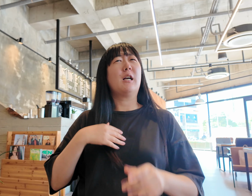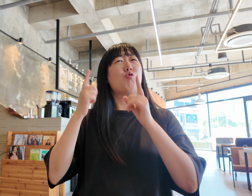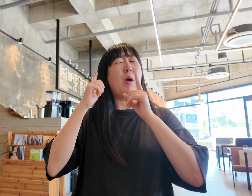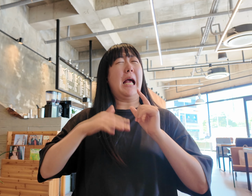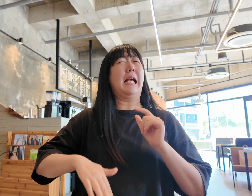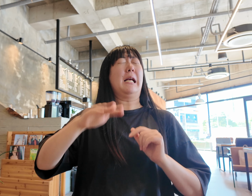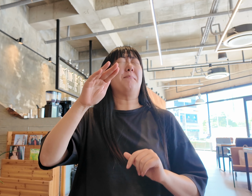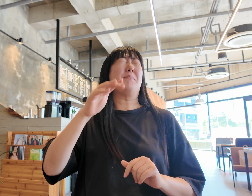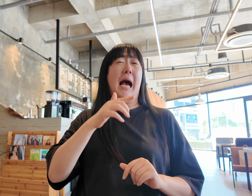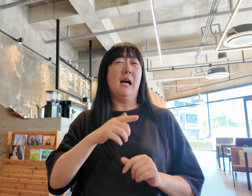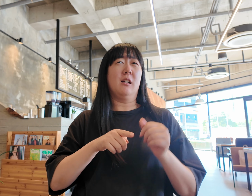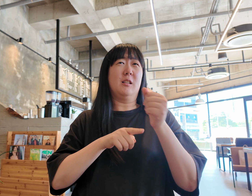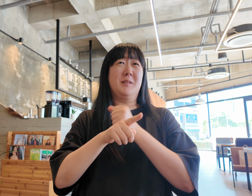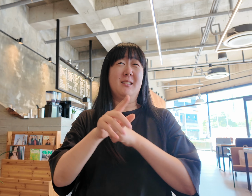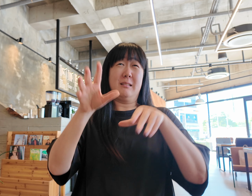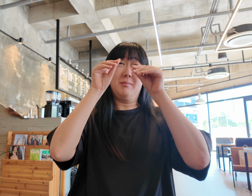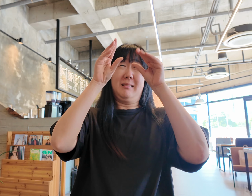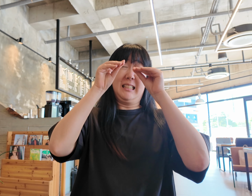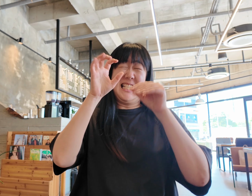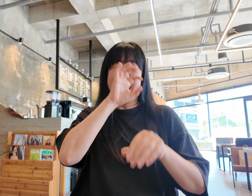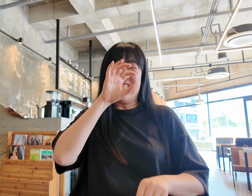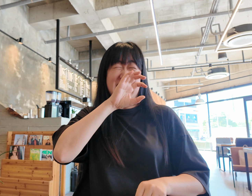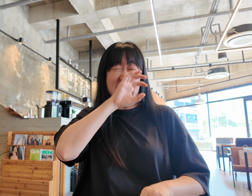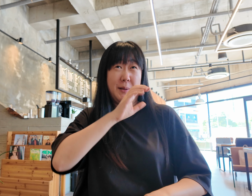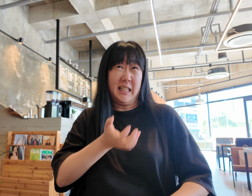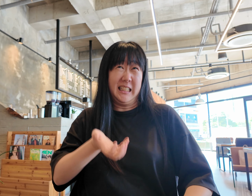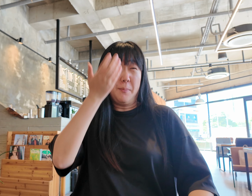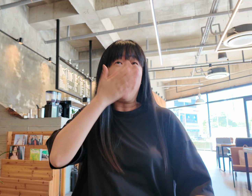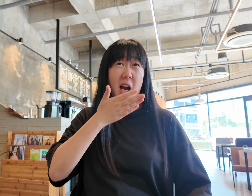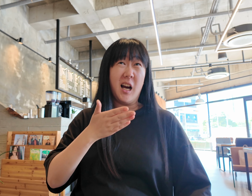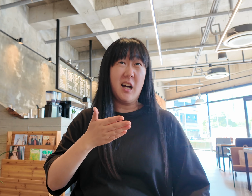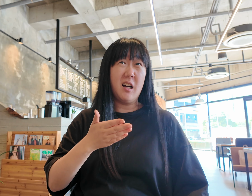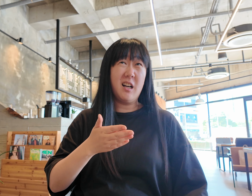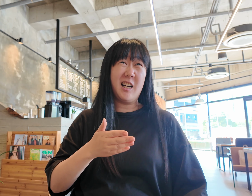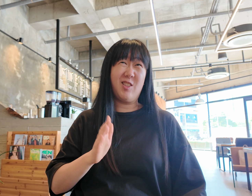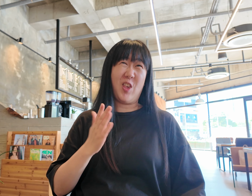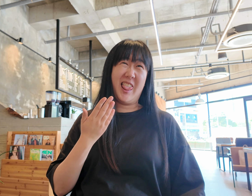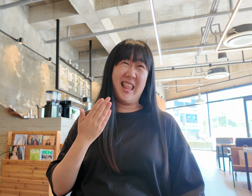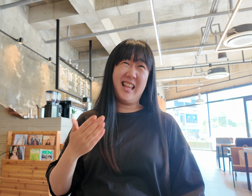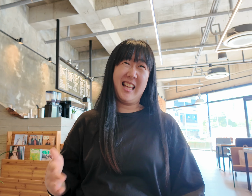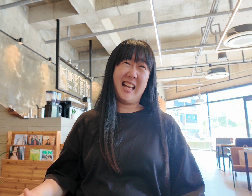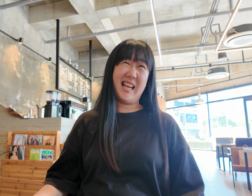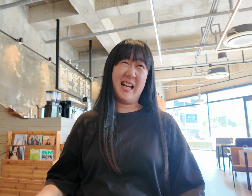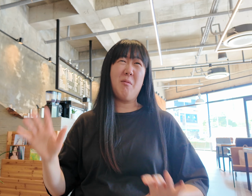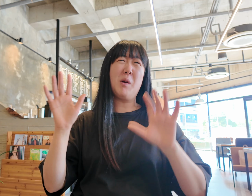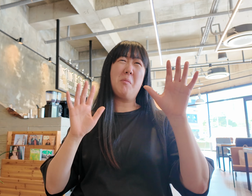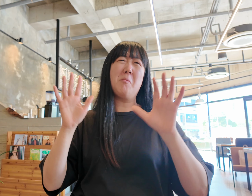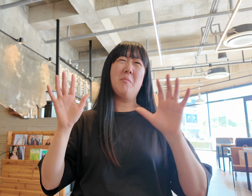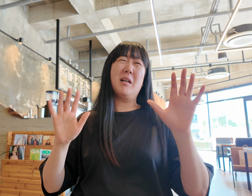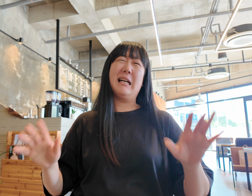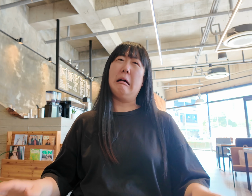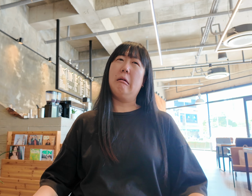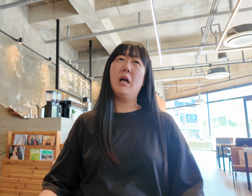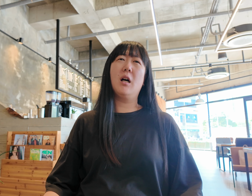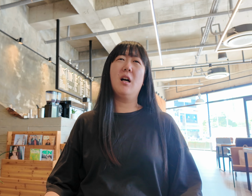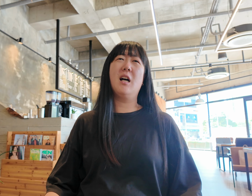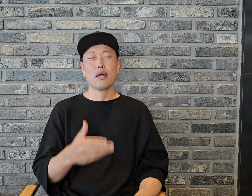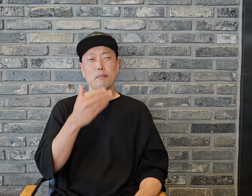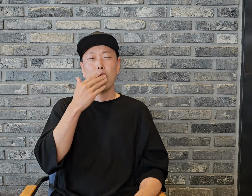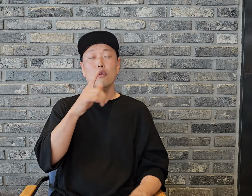Even though I grew up with hearing culture. Can I improve by practicing sign language? Will it work? Expressing movements is so difficult. You can do it.